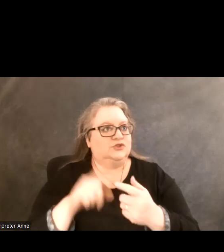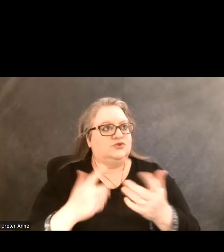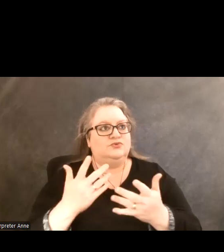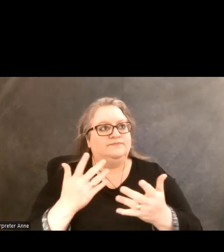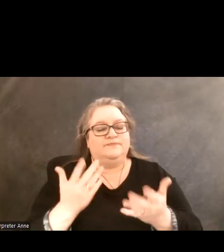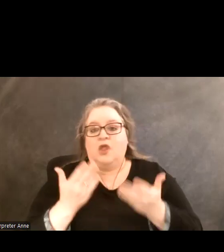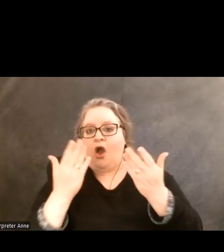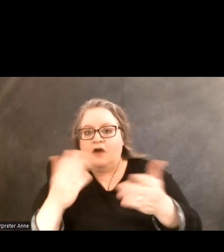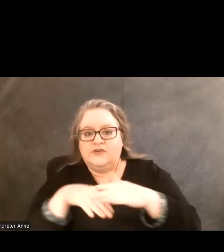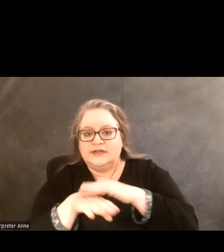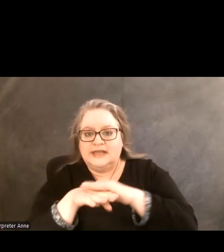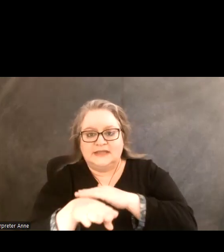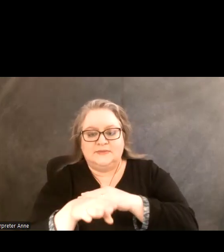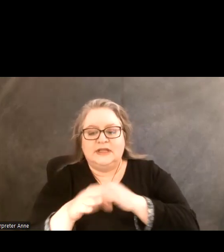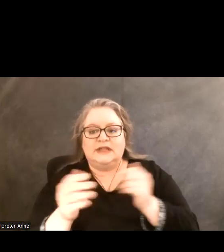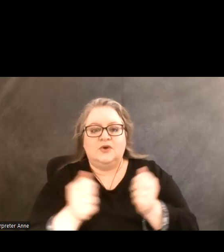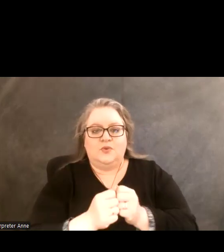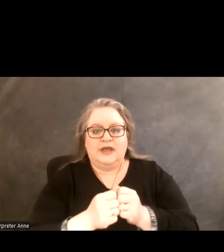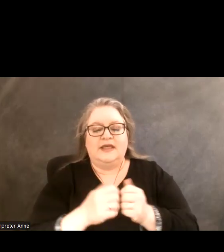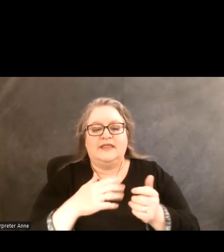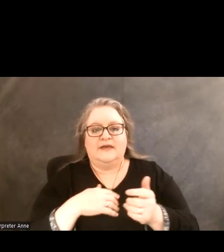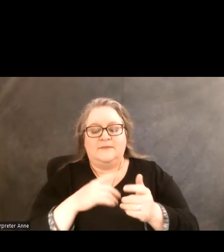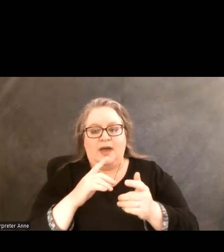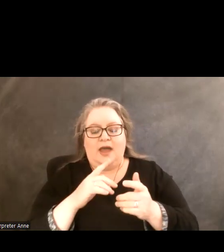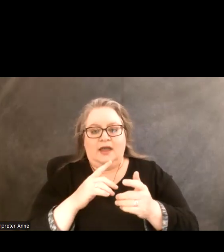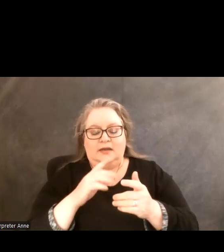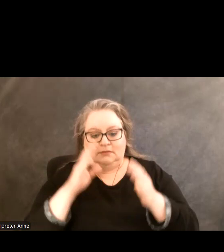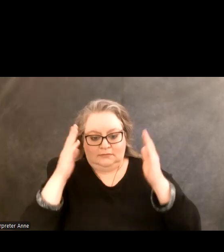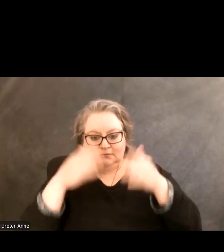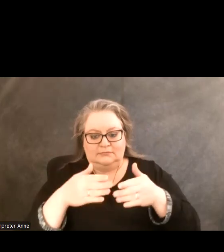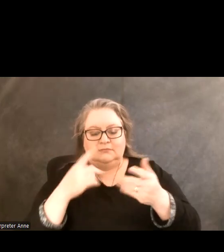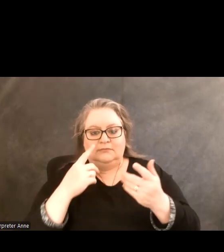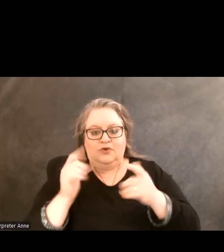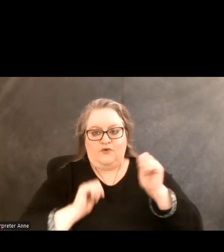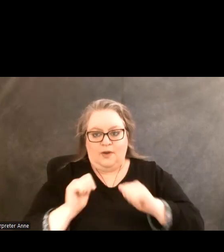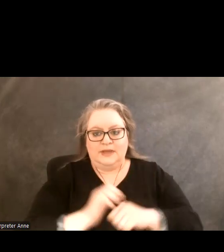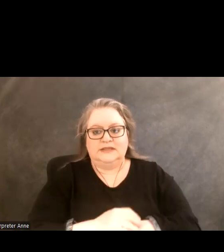accessibility with my main performance. And this doesn't